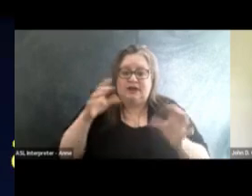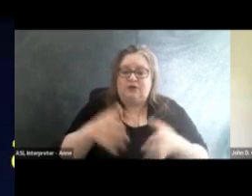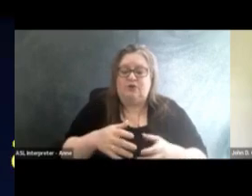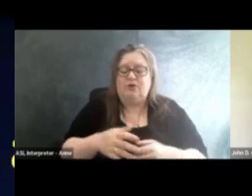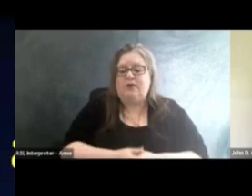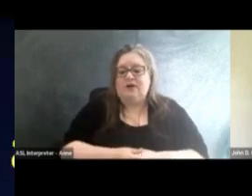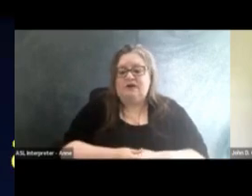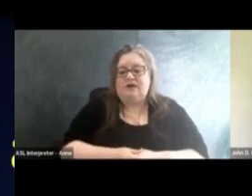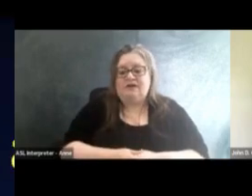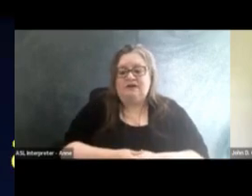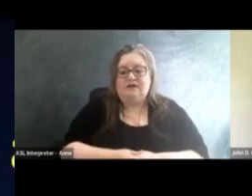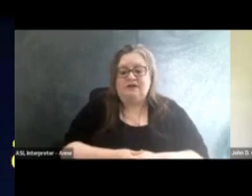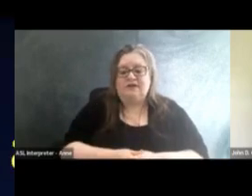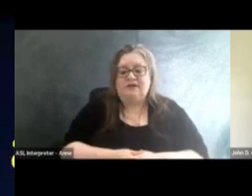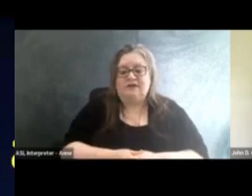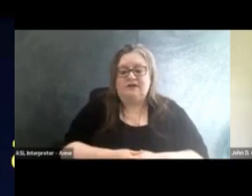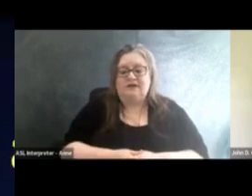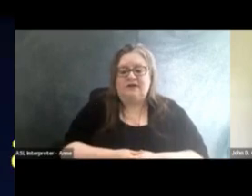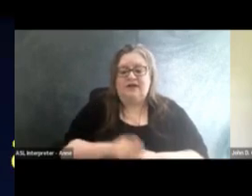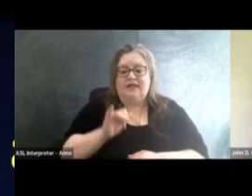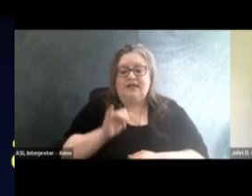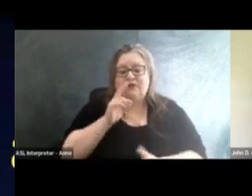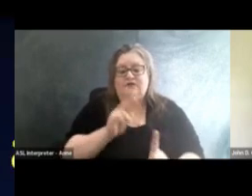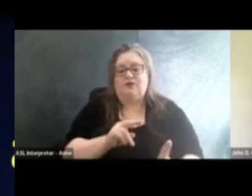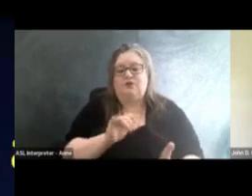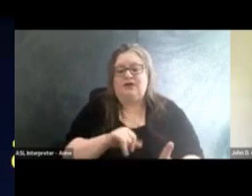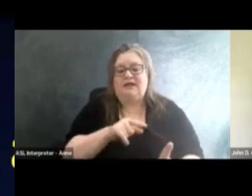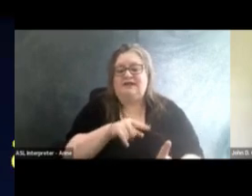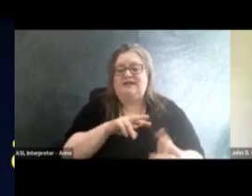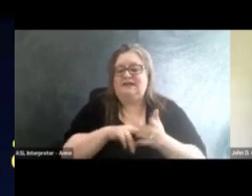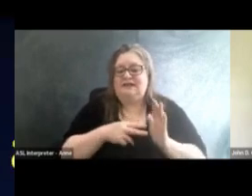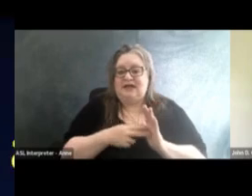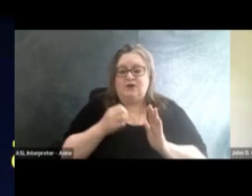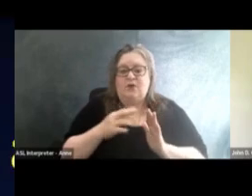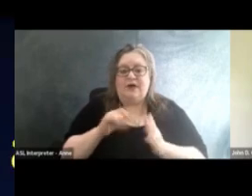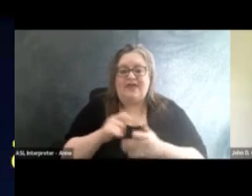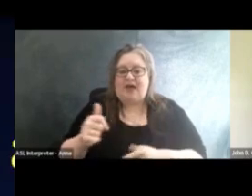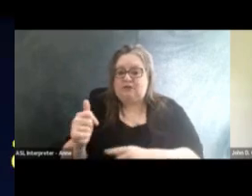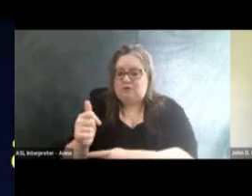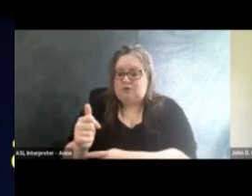of it, or were viewed as that intentional that won't, versus